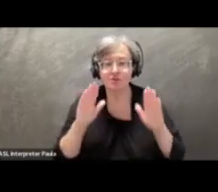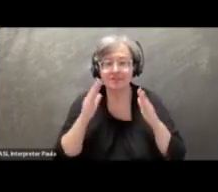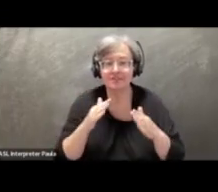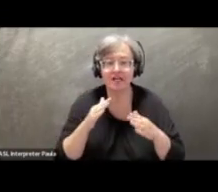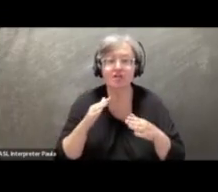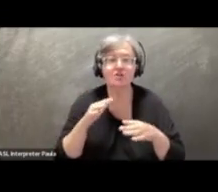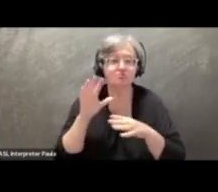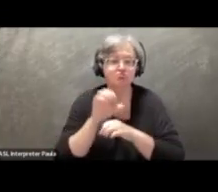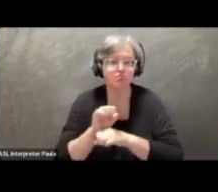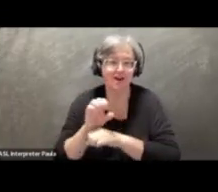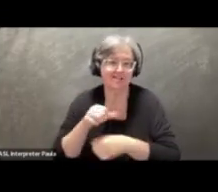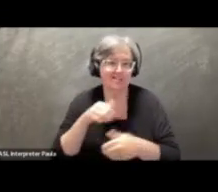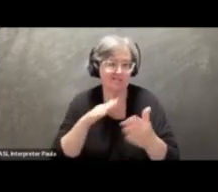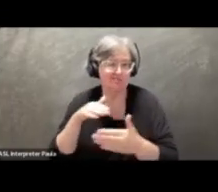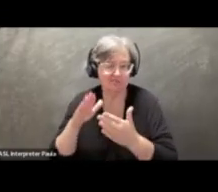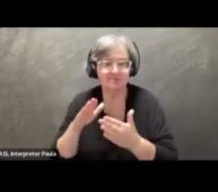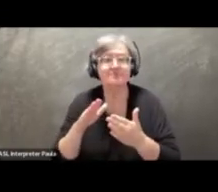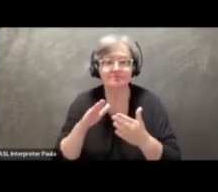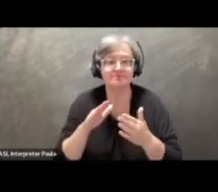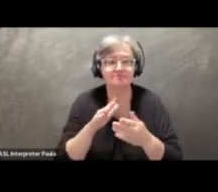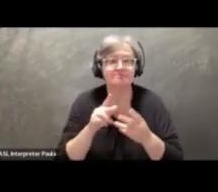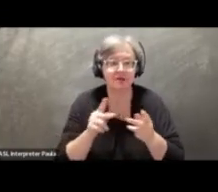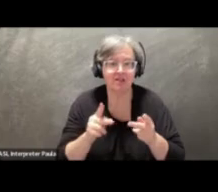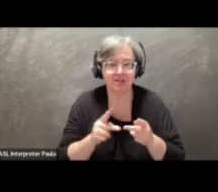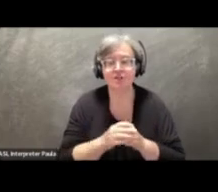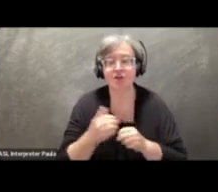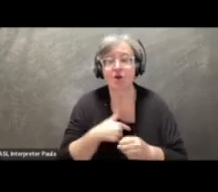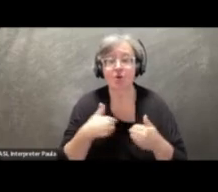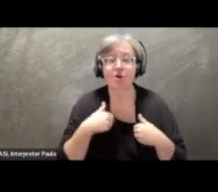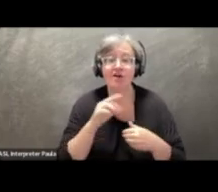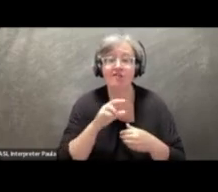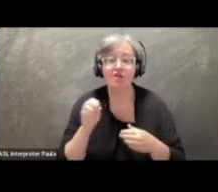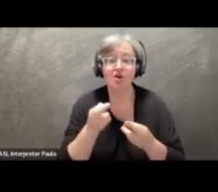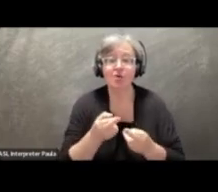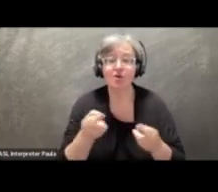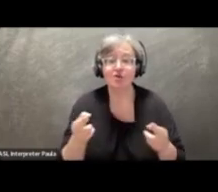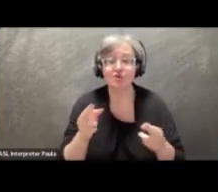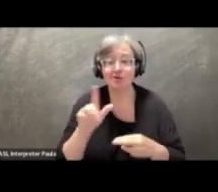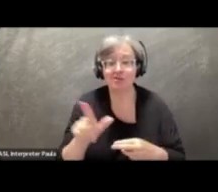and we also have a free resource library of over 40 different toolkits, guidance documents,